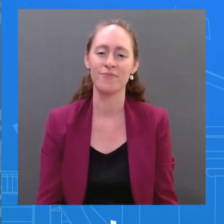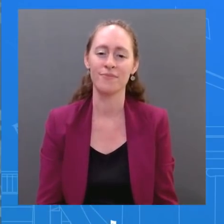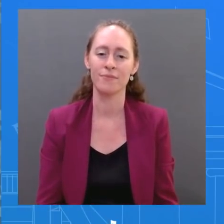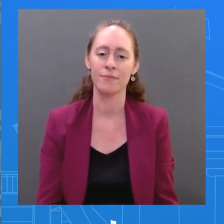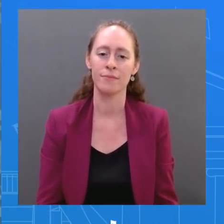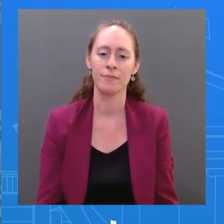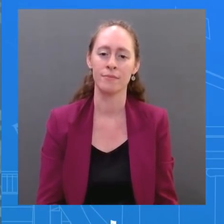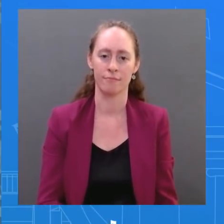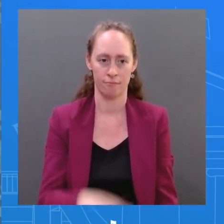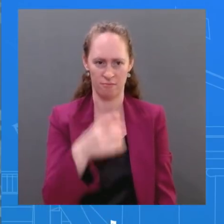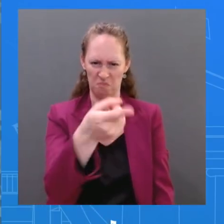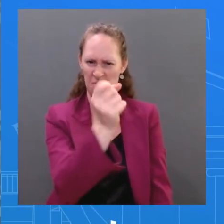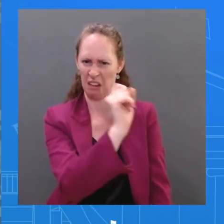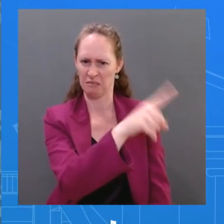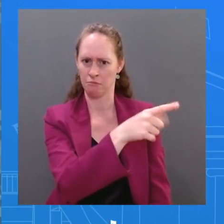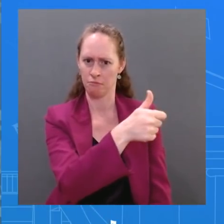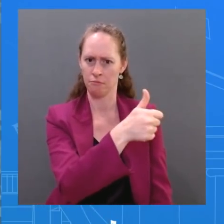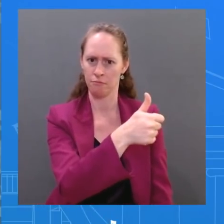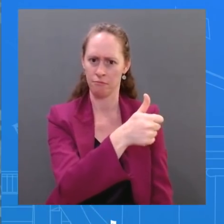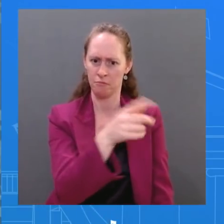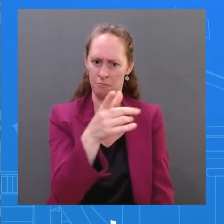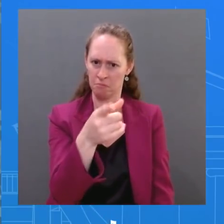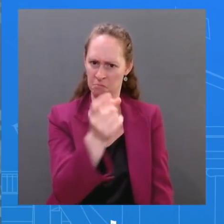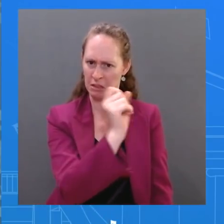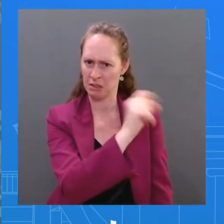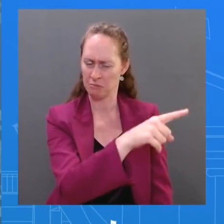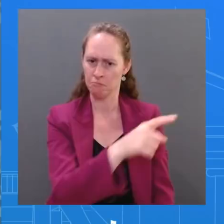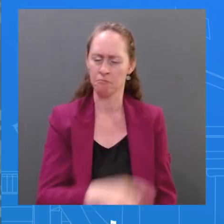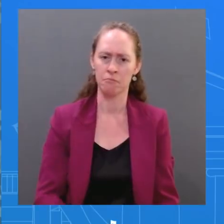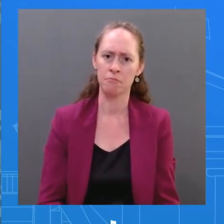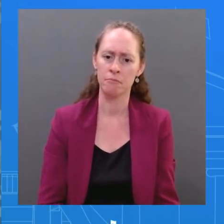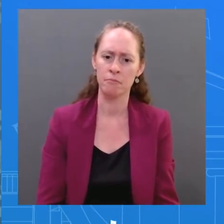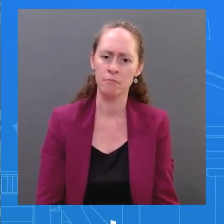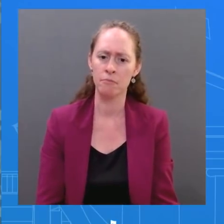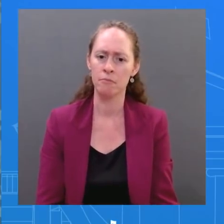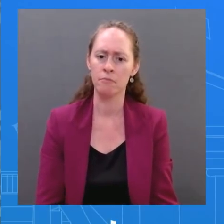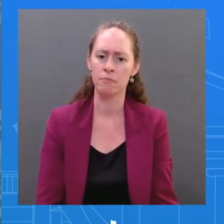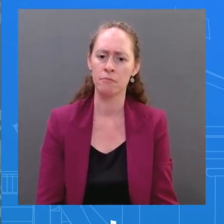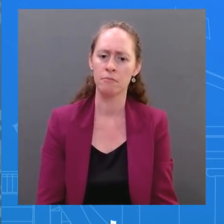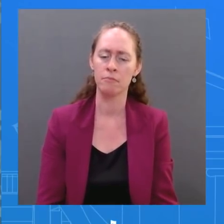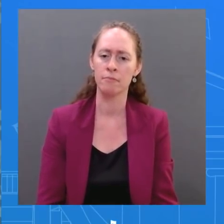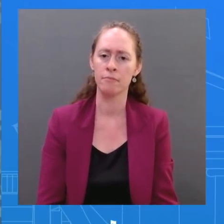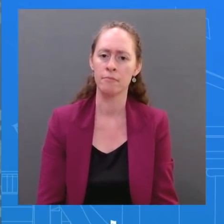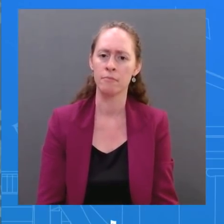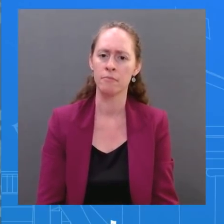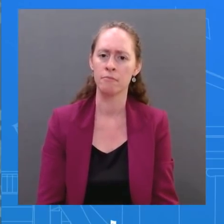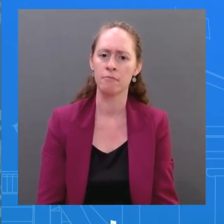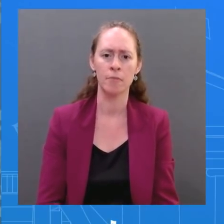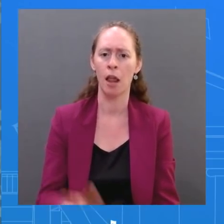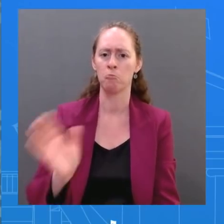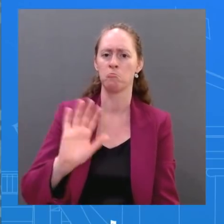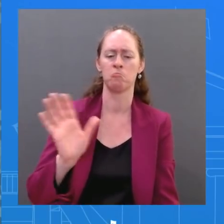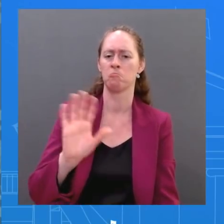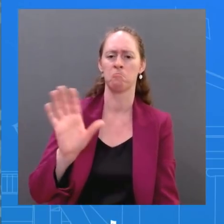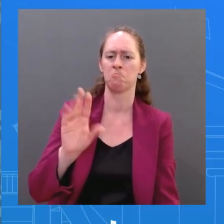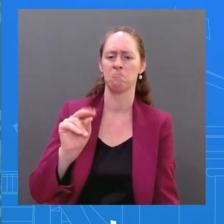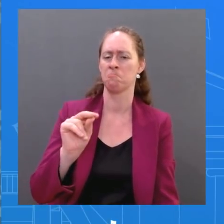But we from -- from -- >> The Press: Well, with the case. But she talked about -- Ms. Jean-Pierre: Oh, got it. Un- -- understood. The Press: -- not wanting to watch this morning. Ms. Jean-Pierre: Understood. But we cannot do that from here.